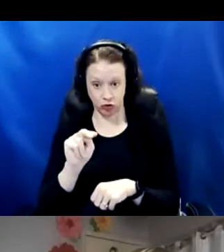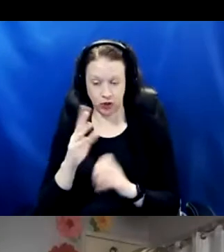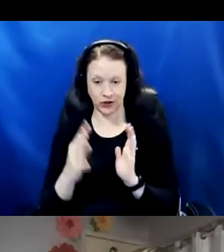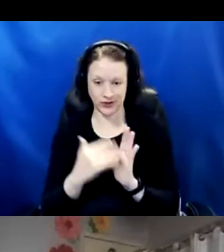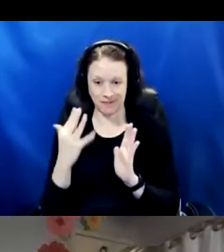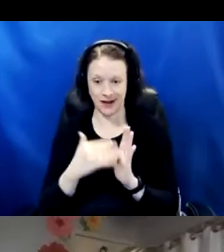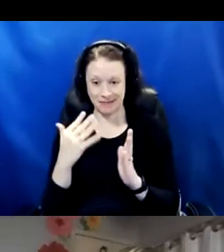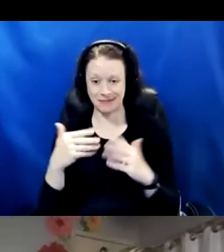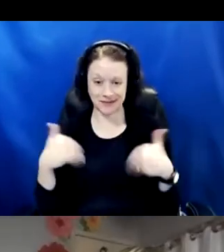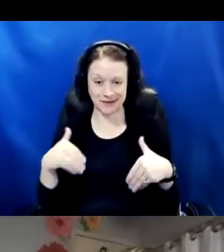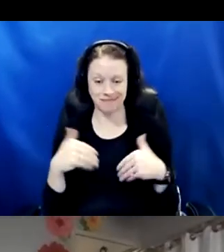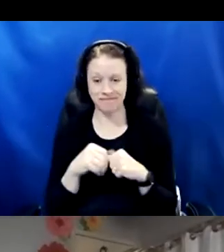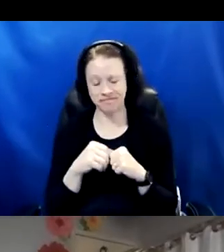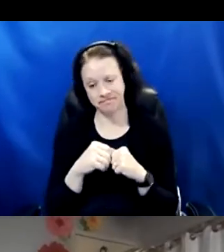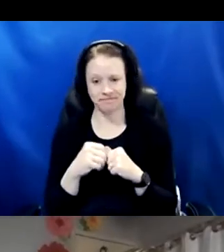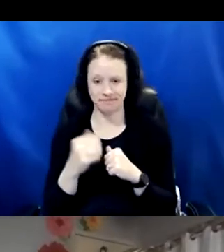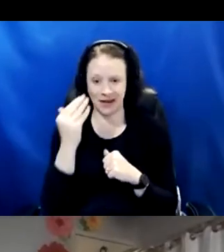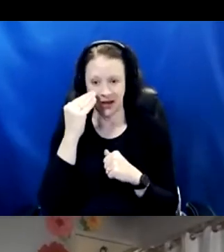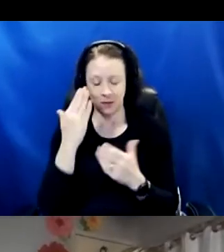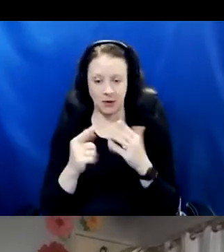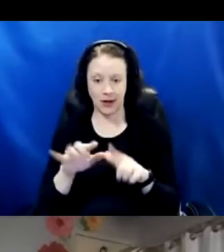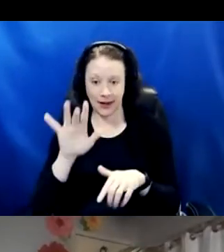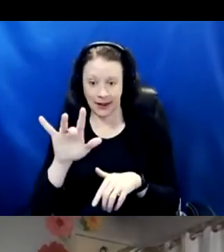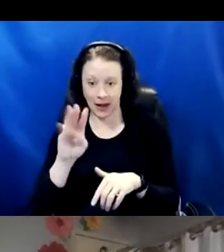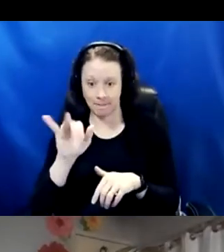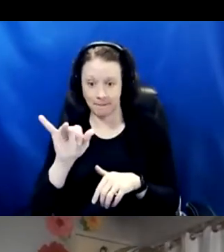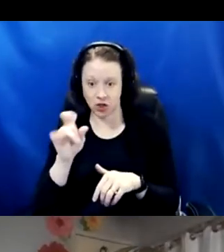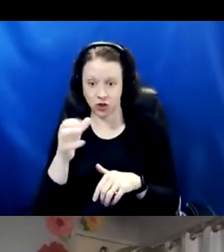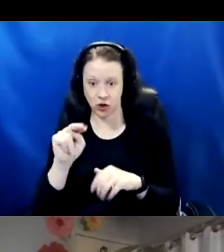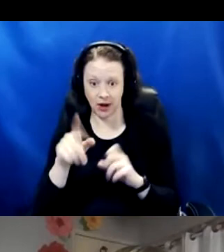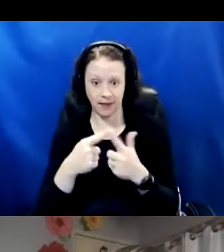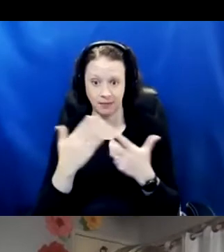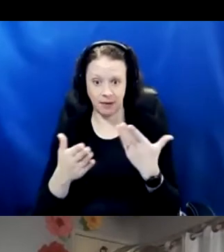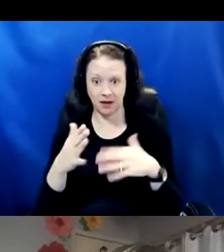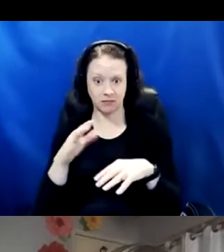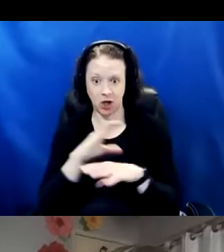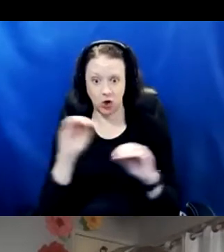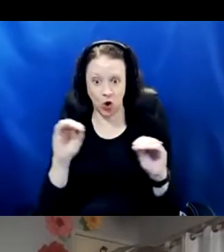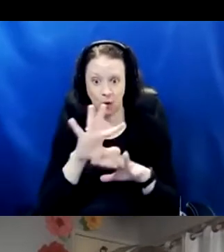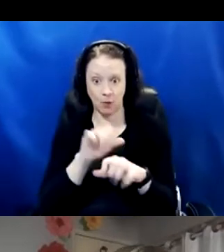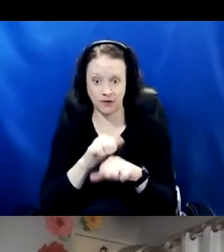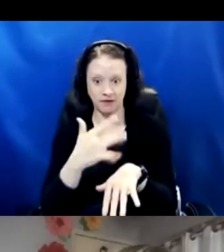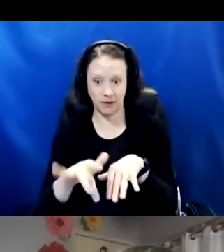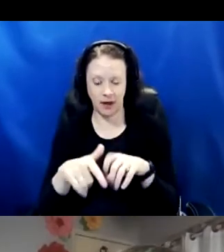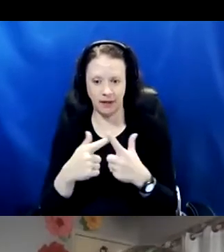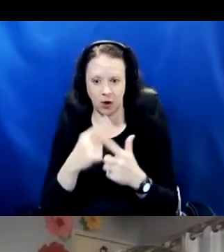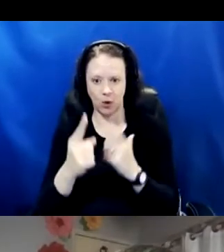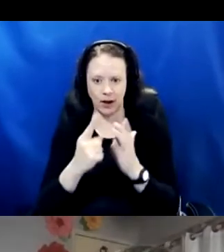sometimes, you know, you may click on My Turn and there may not be an appointment available, and then an hour later, there's a lot of appointments available.